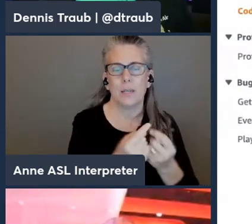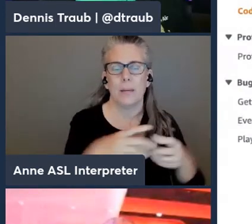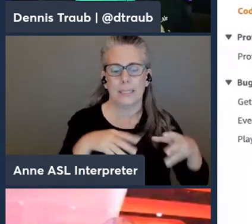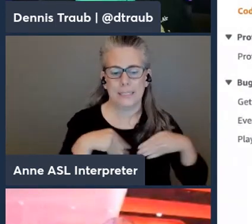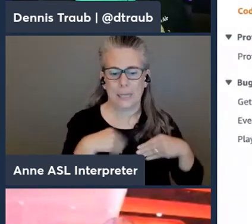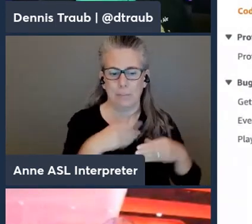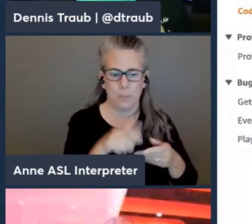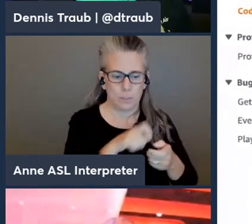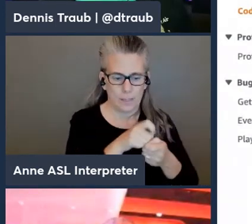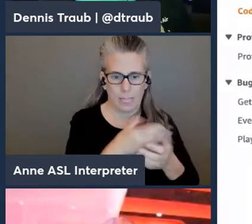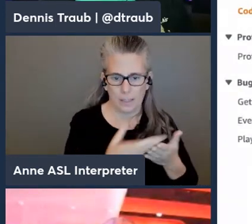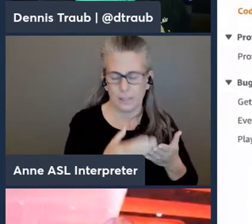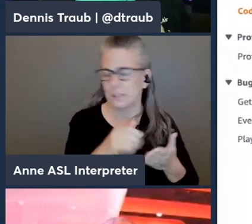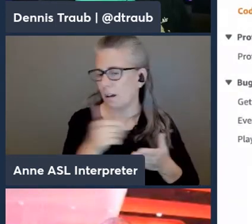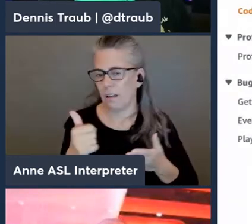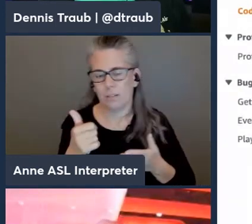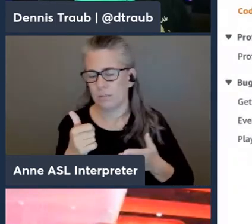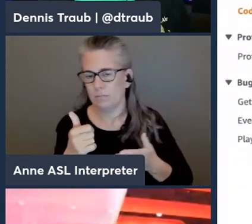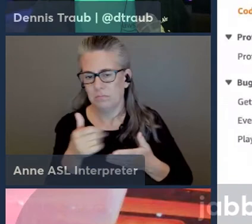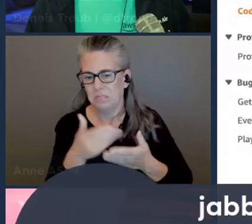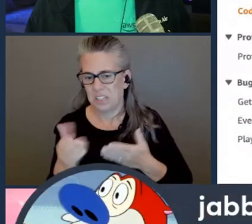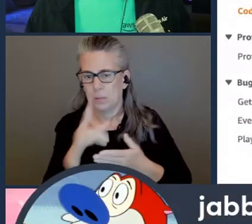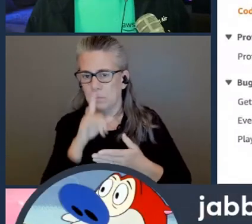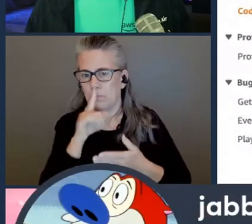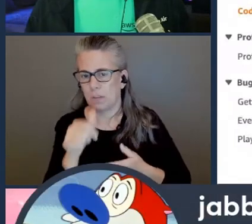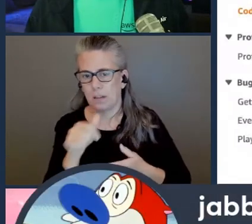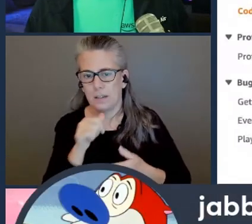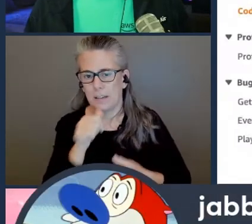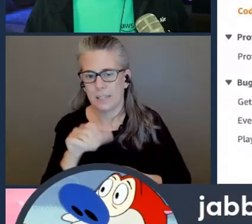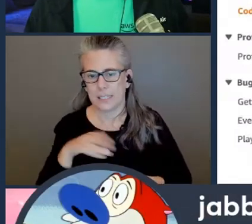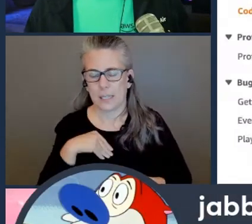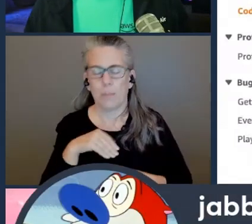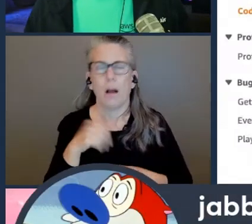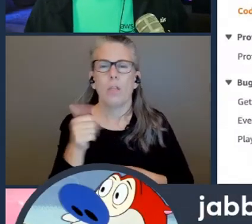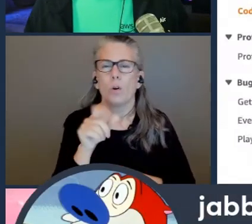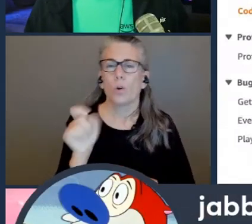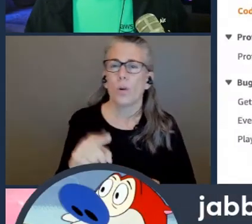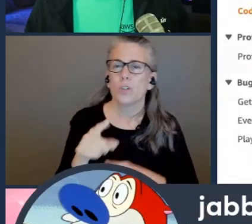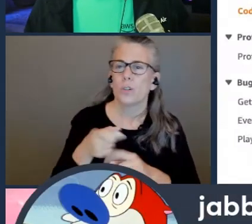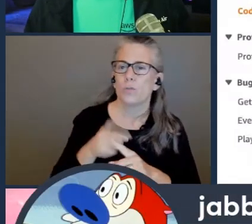I've got one quick question for you- Yeah. I'm going to pull it up here real quick from "jabbasoft."